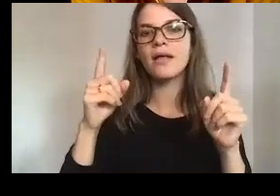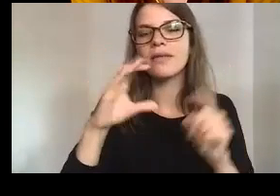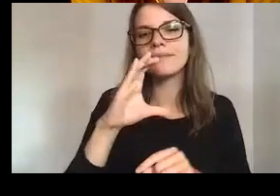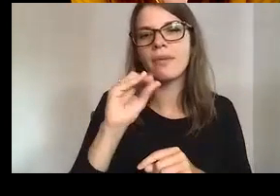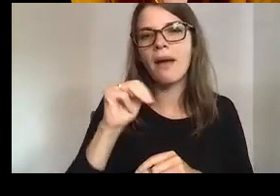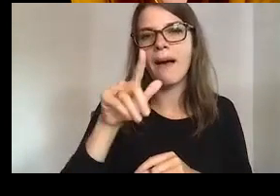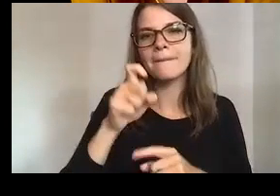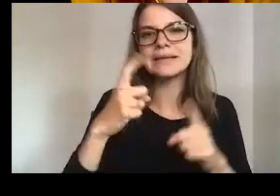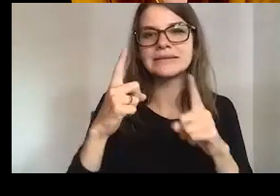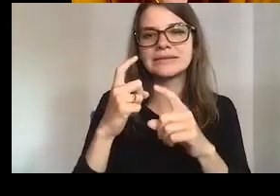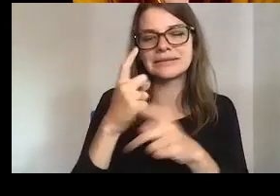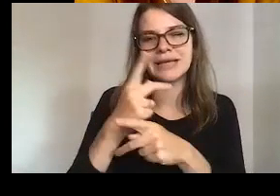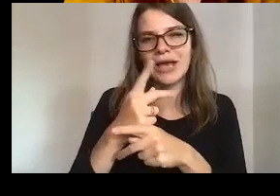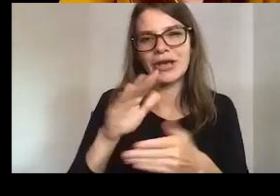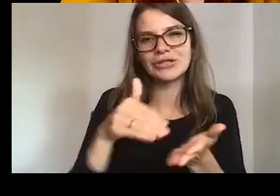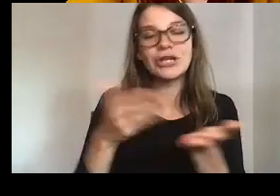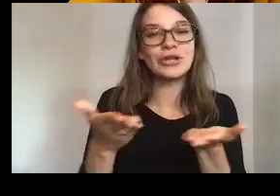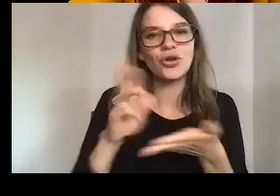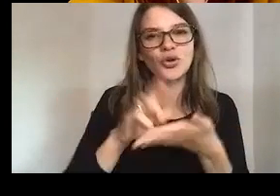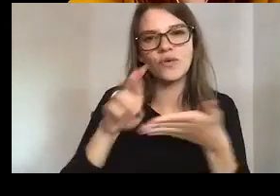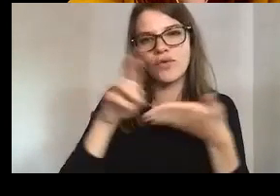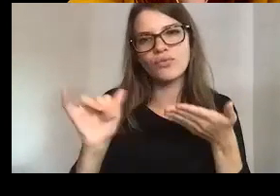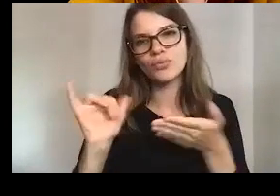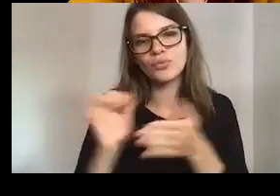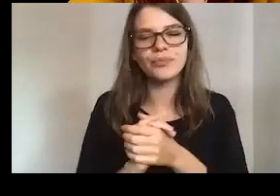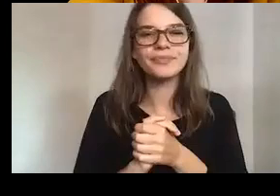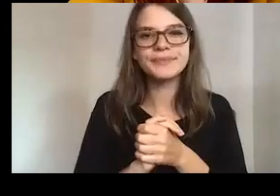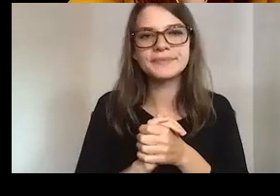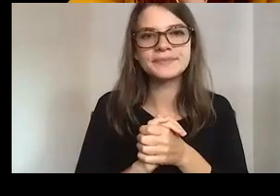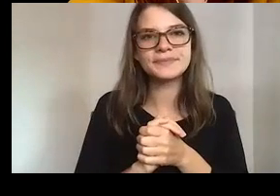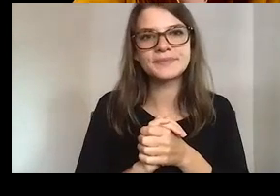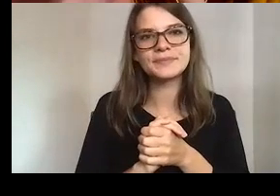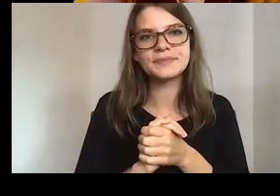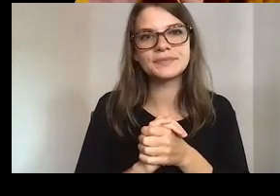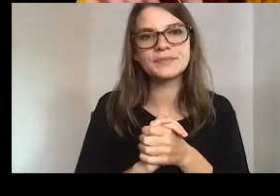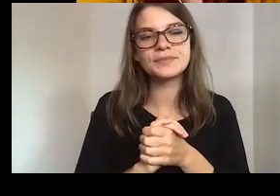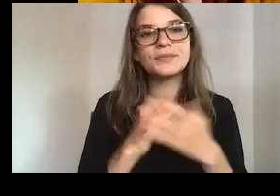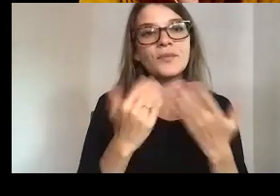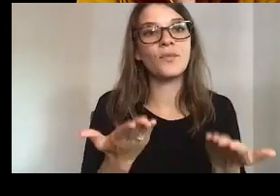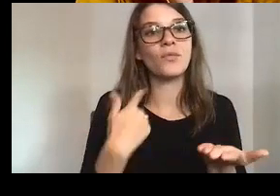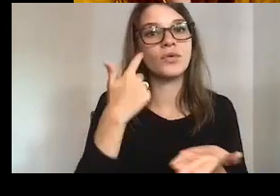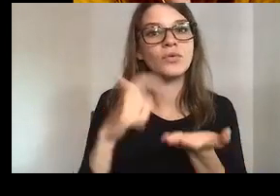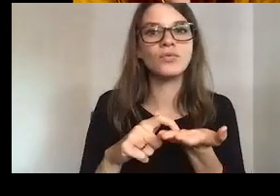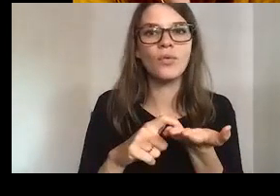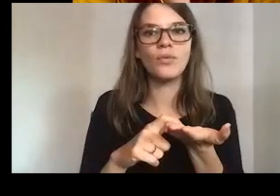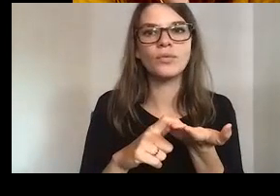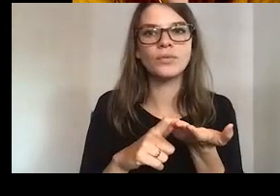right here at urmc and what we found so folks were able to indicate what types of